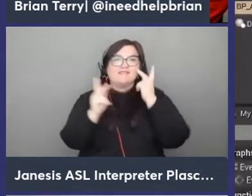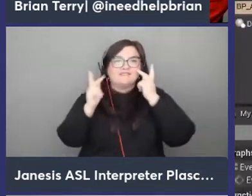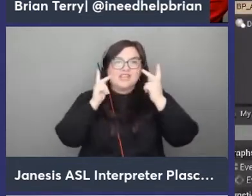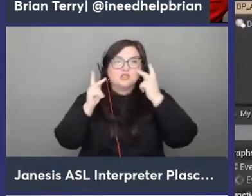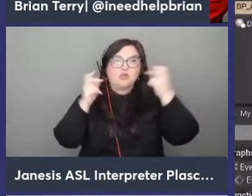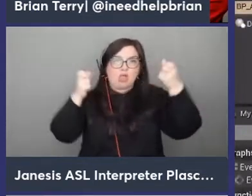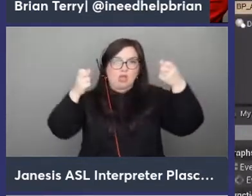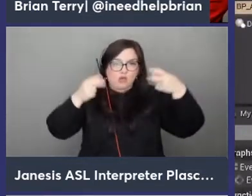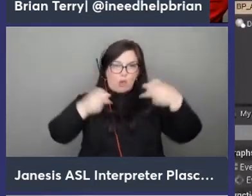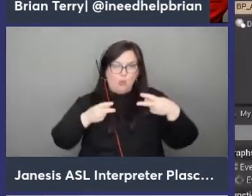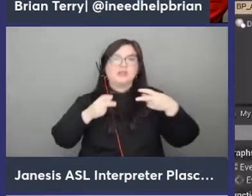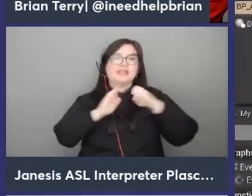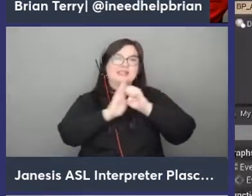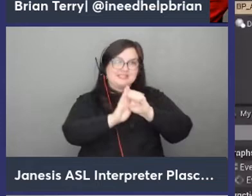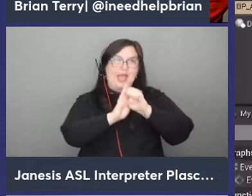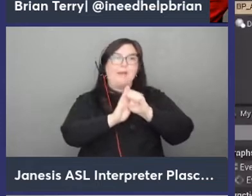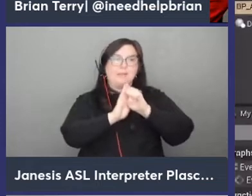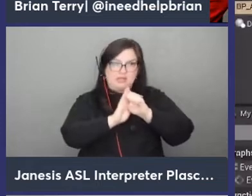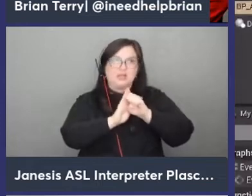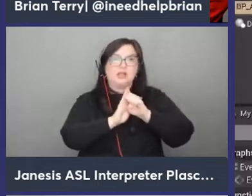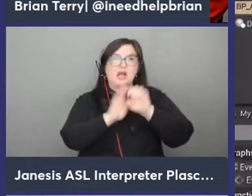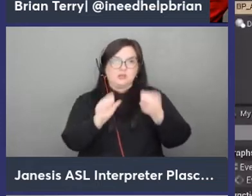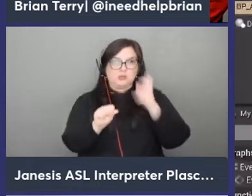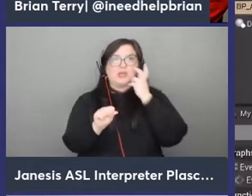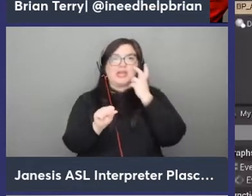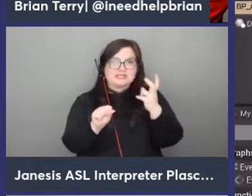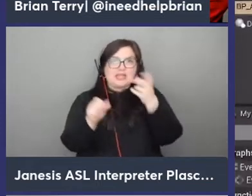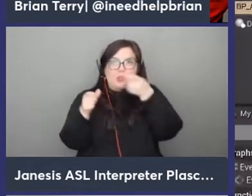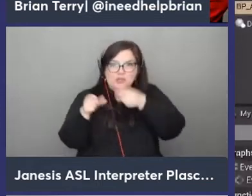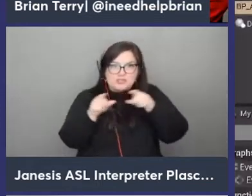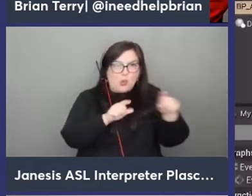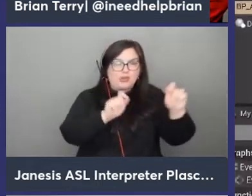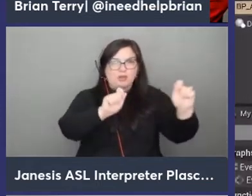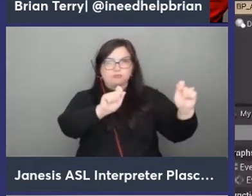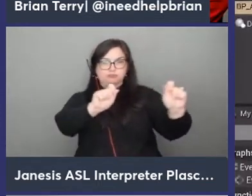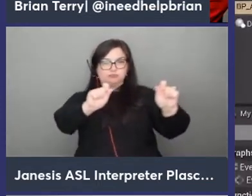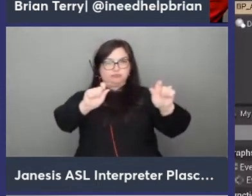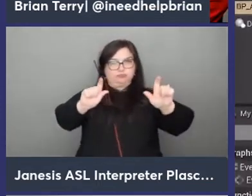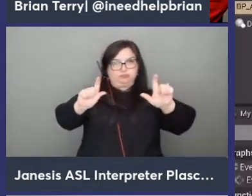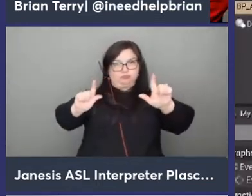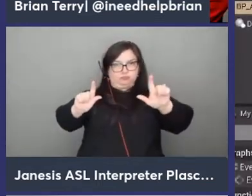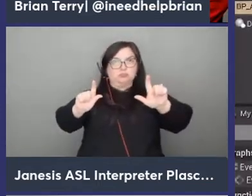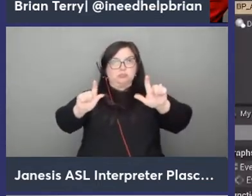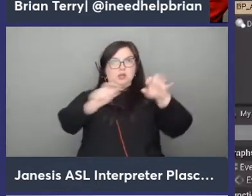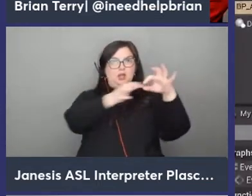And over here you can kind of like see what's going on. It is kind of like event begin,